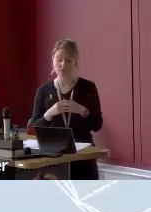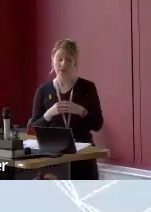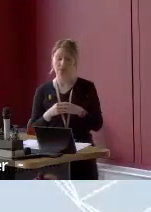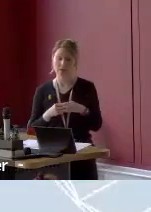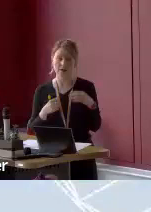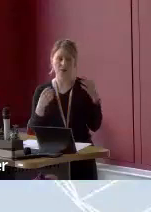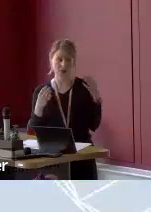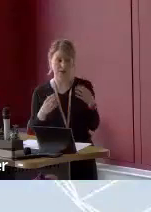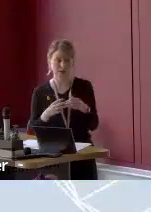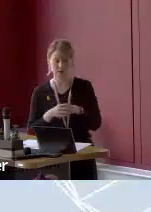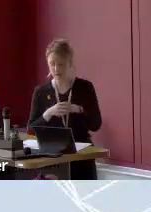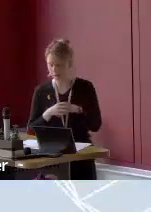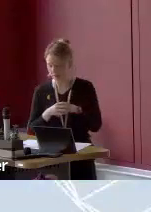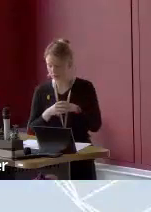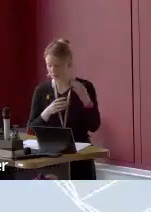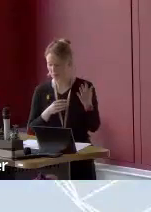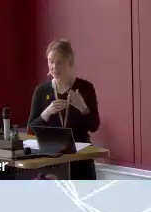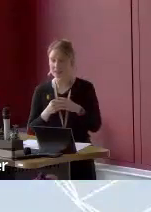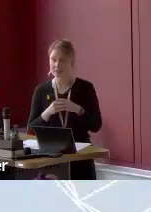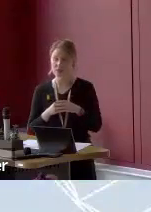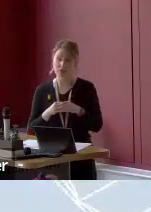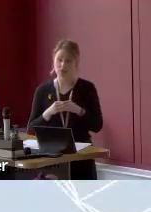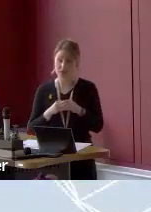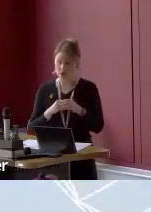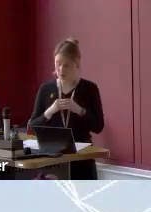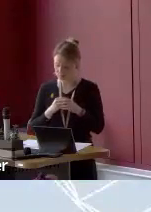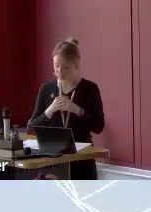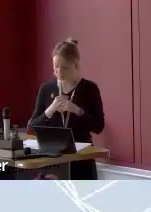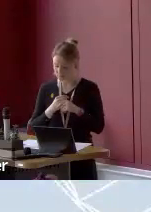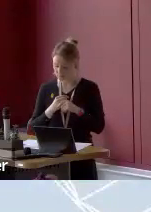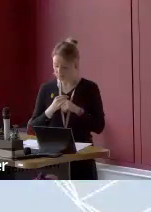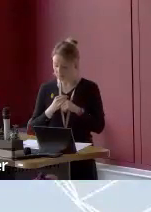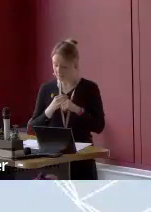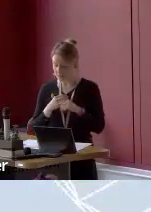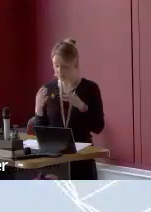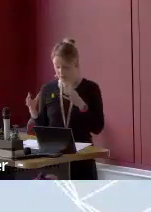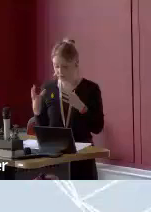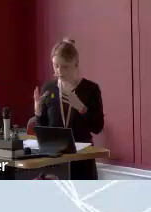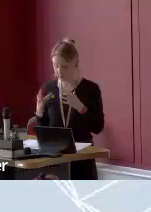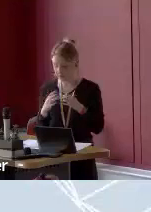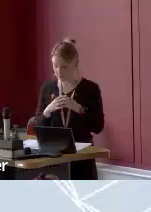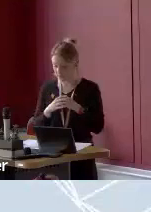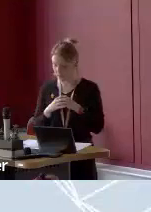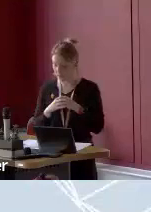engagement campaign that we ran in from May to December 2022 and the inspiration for “This is Me”